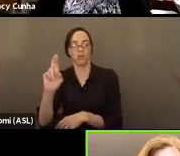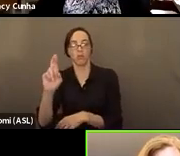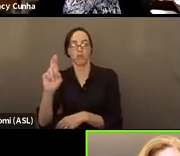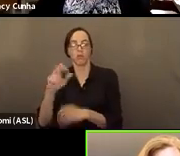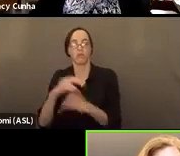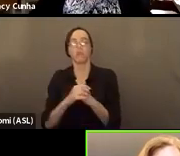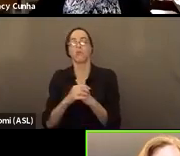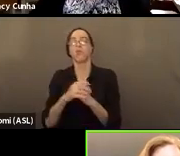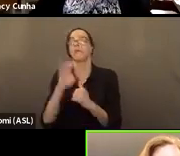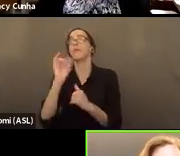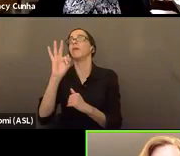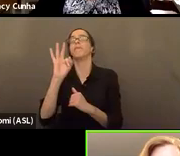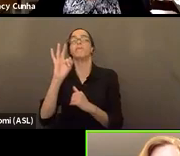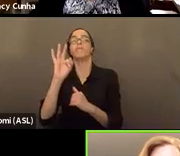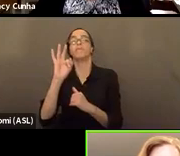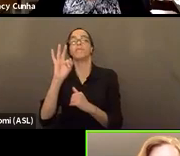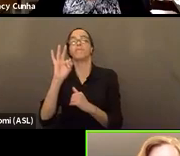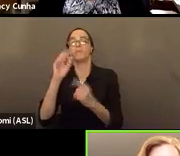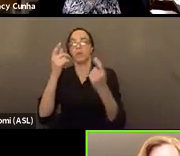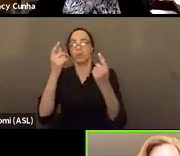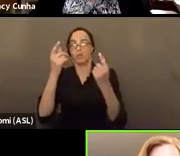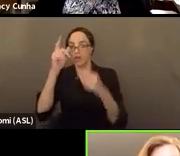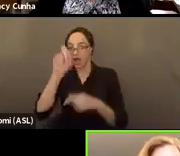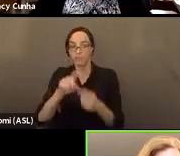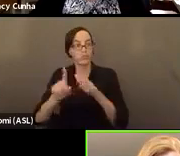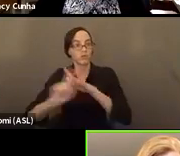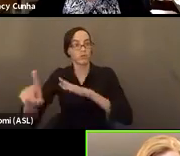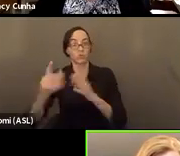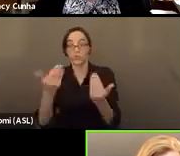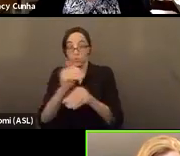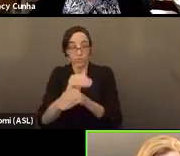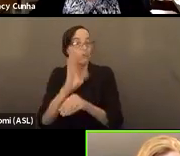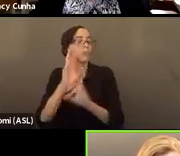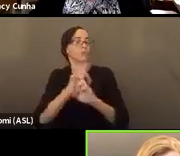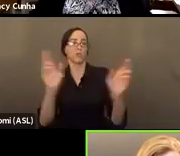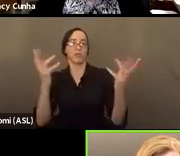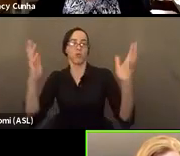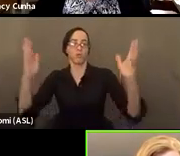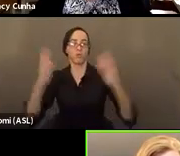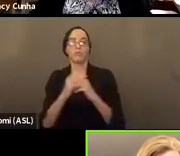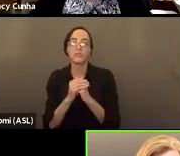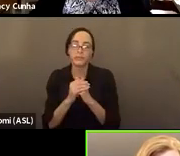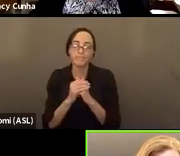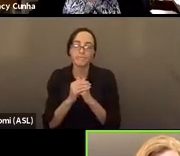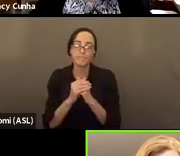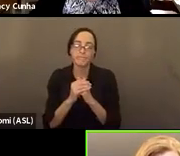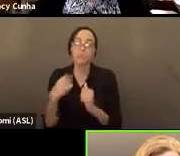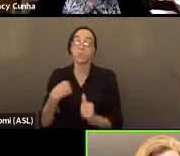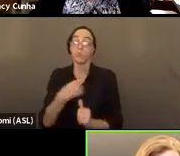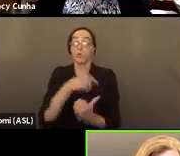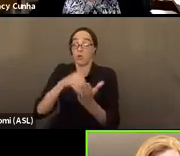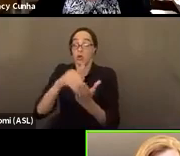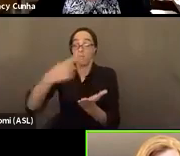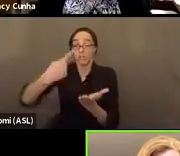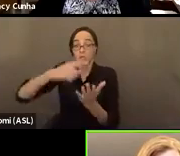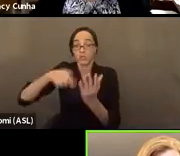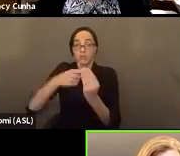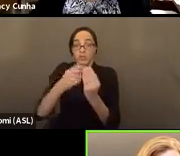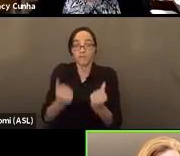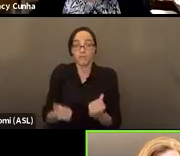be ready i want to add to that while we often think about fires and the power shutoffs um